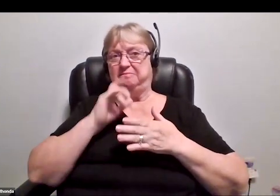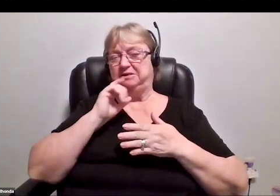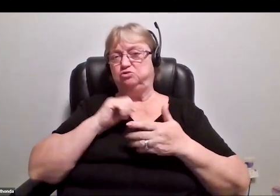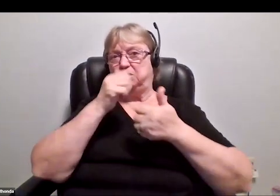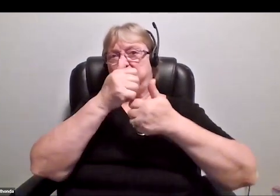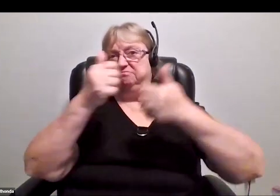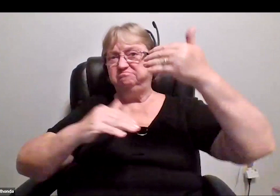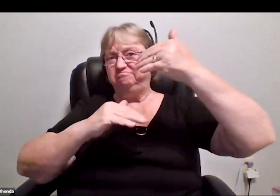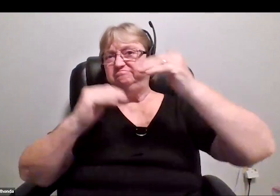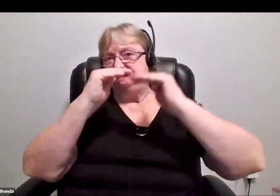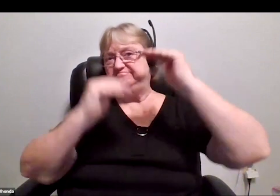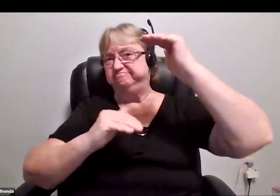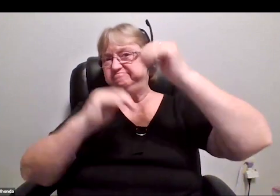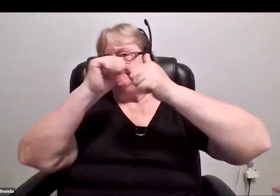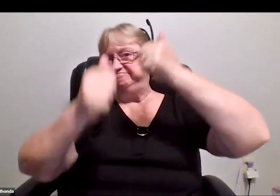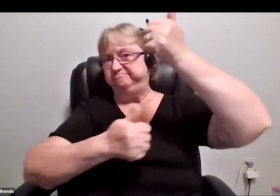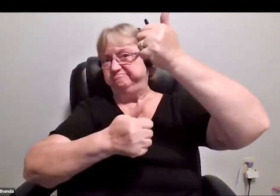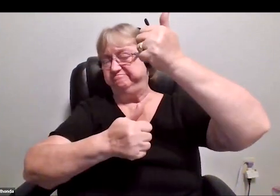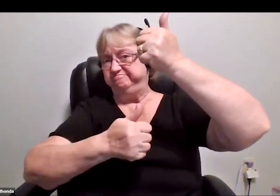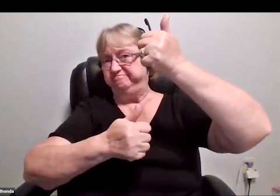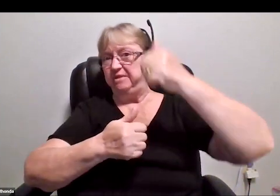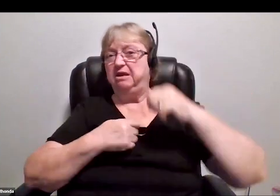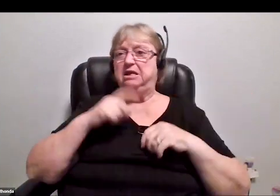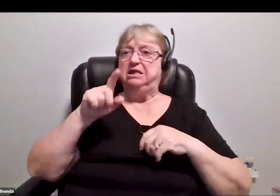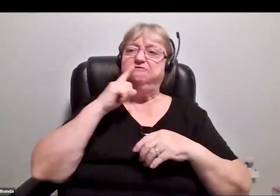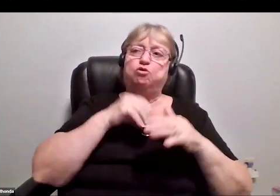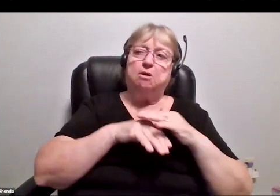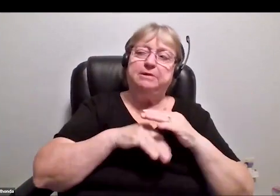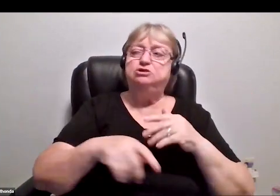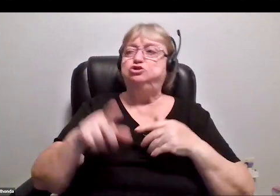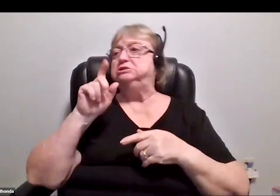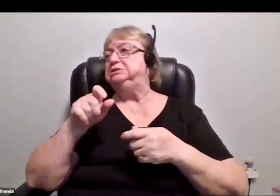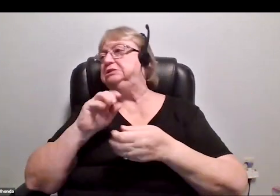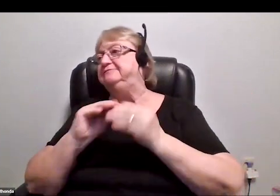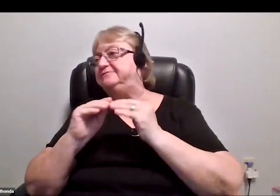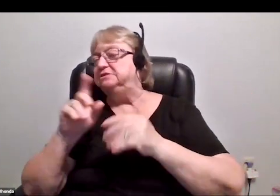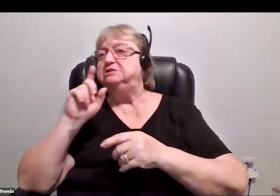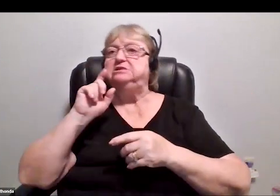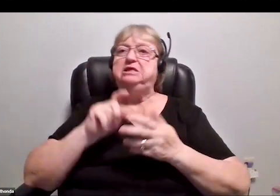That we're always an afterthought, a retrofit, a need for accommodations. When we think about what it would mean